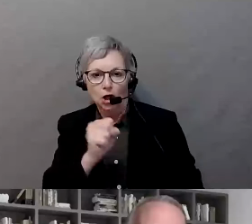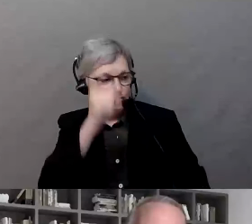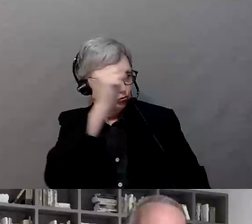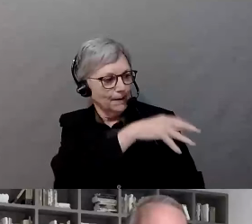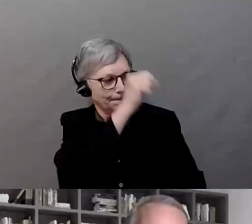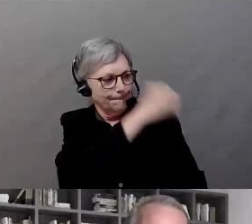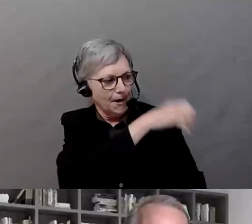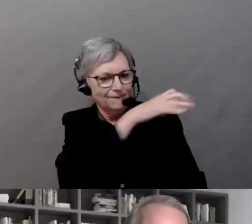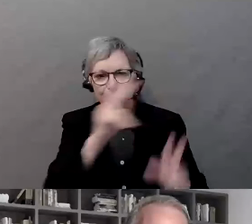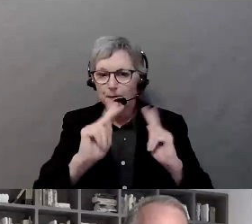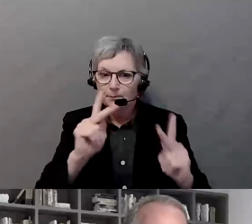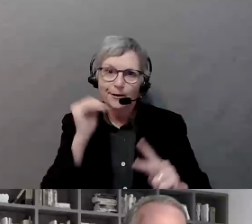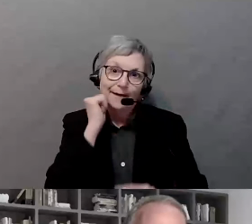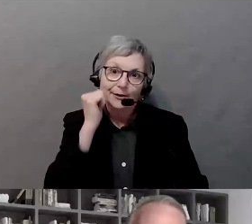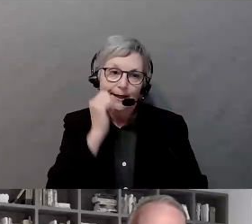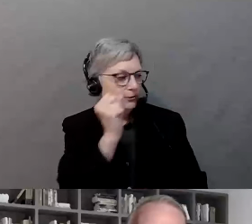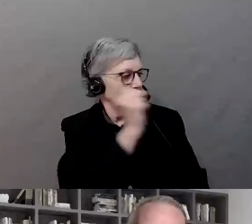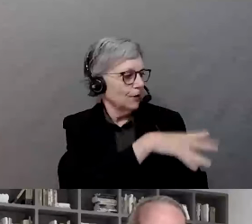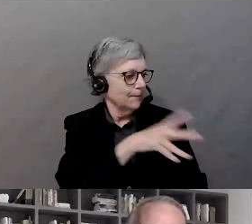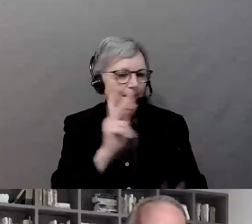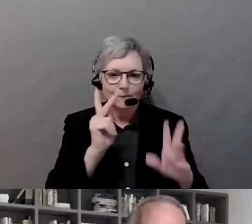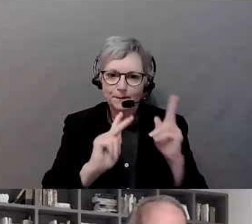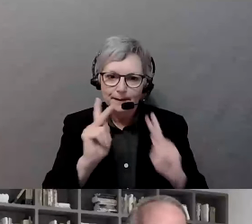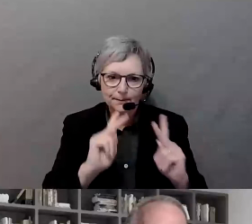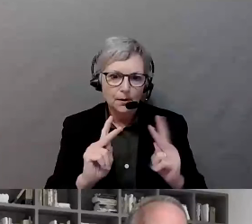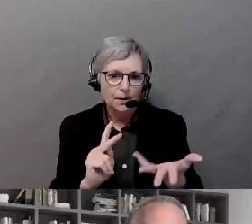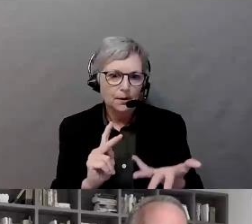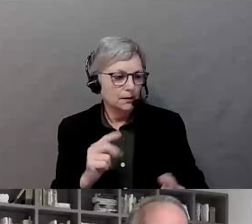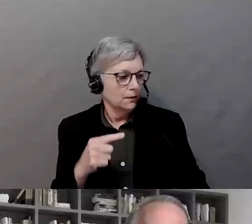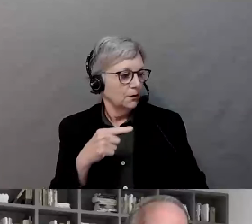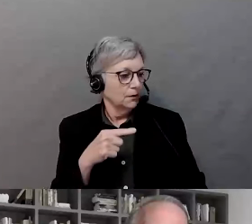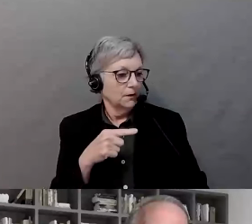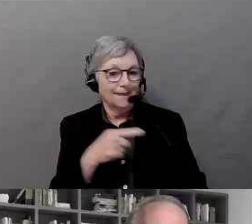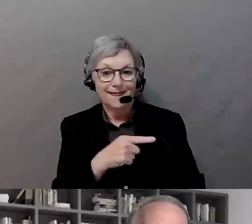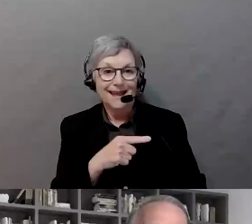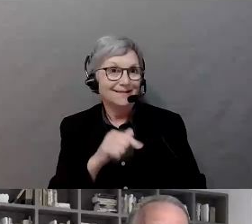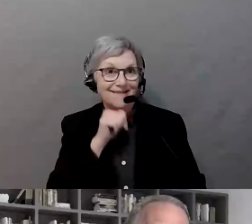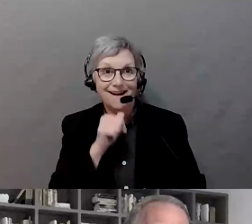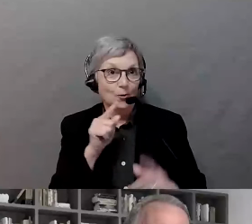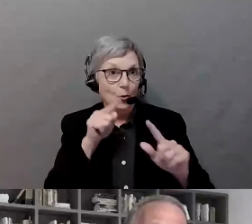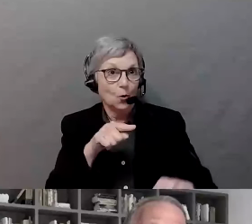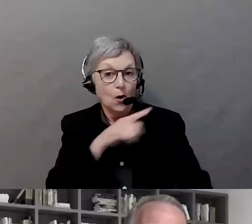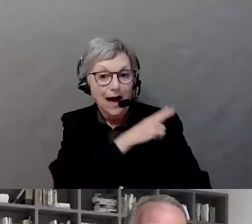AND THEY ARE NOT CLEARED AT A HOSPITAL. THEY ARE HAVING A ROUGH